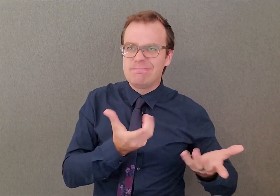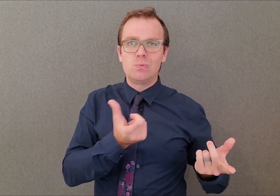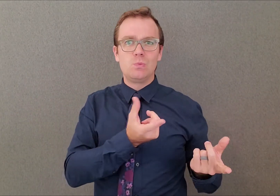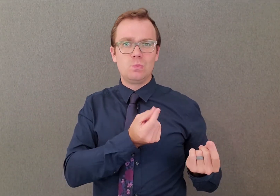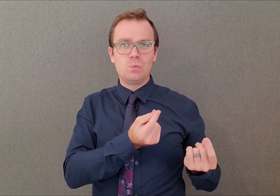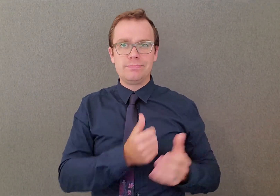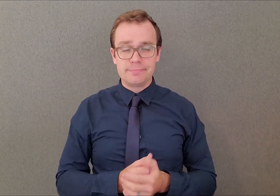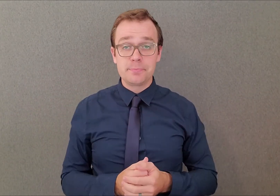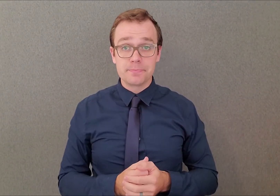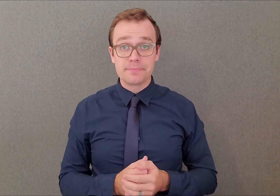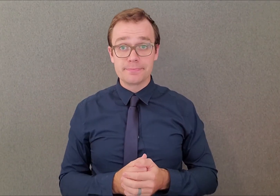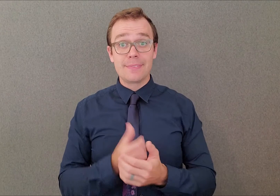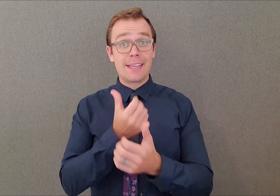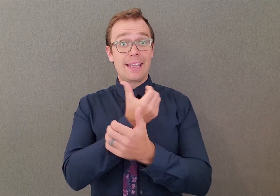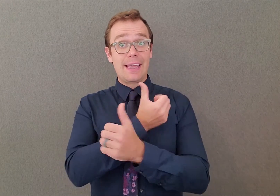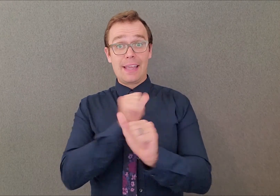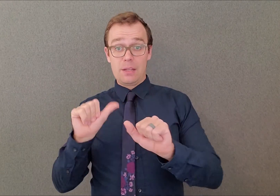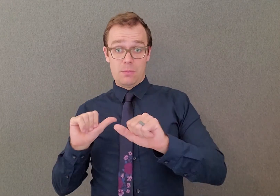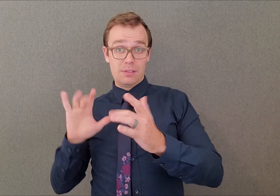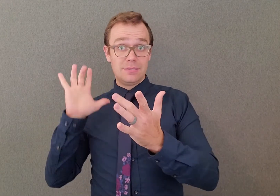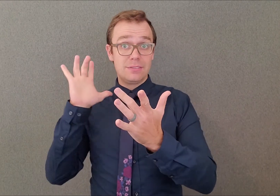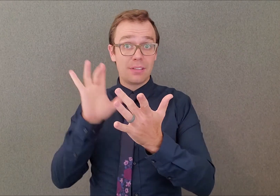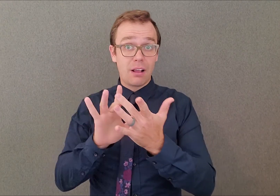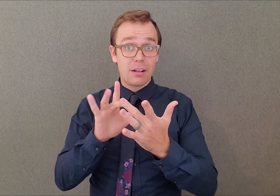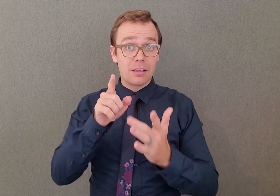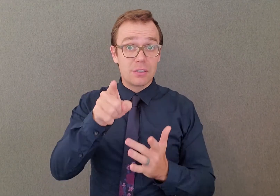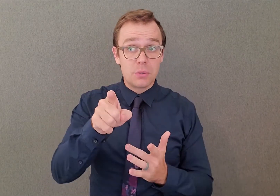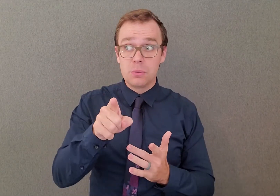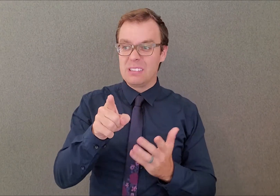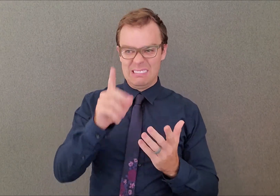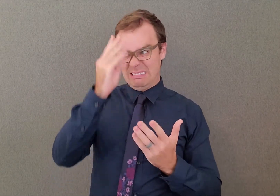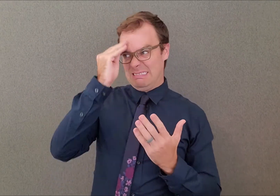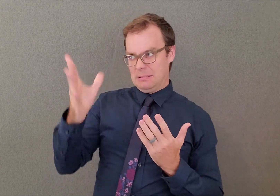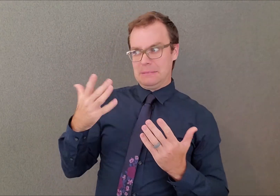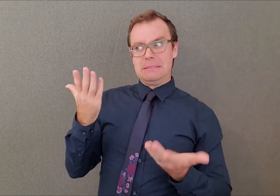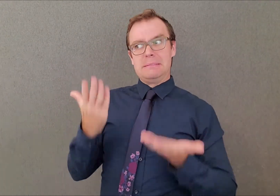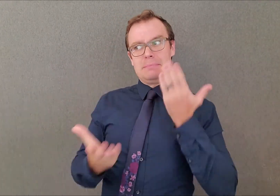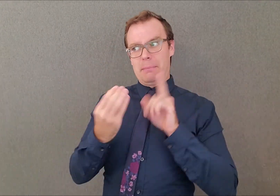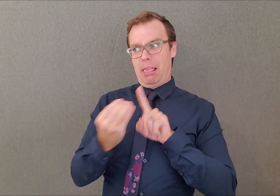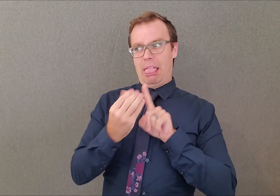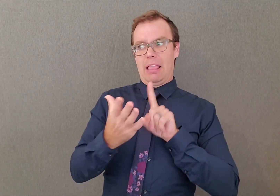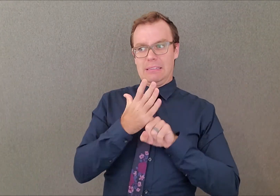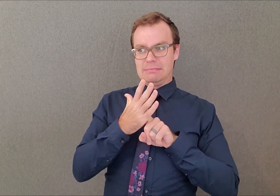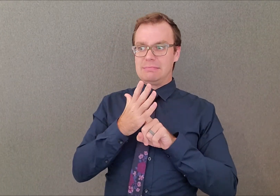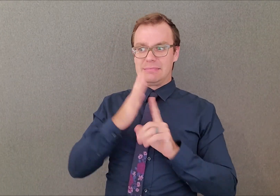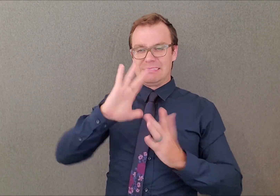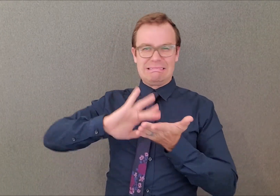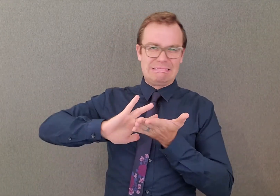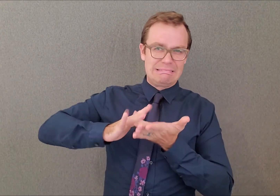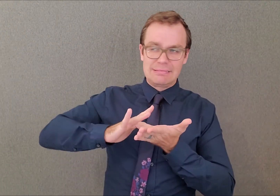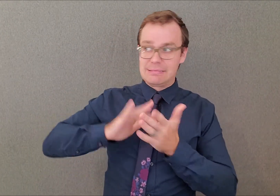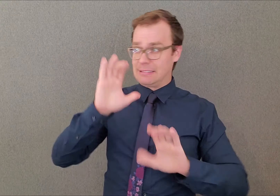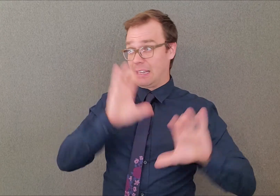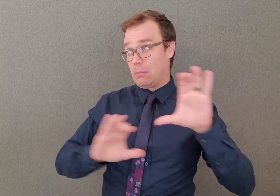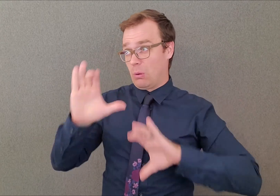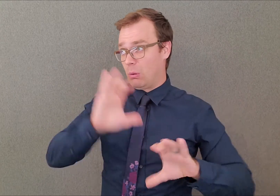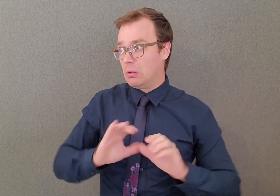Advise everyone who comes in to contact with you that you may have been exposed to a toxic substance.